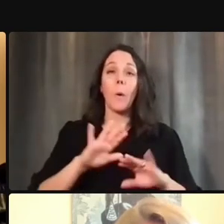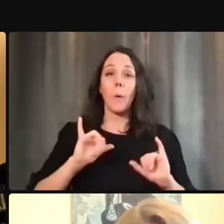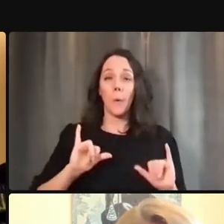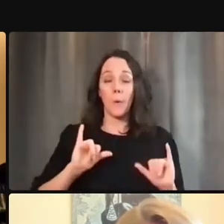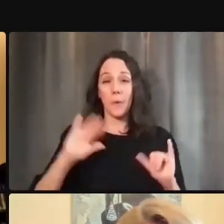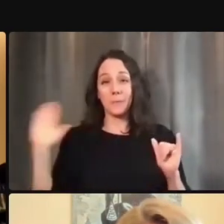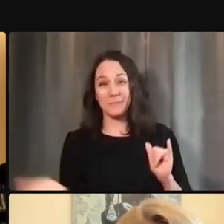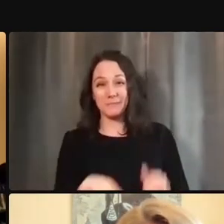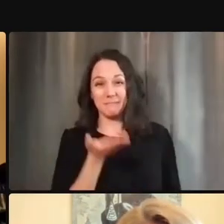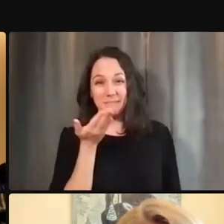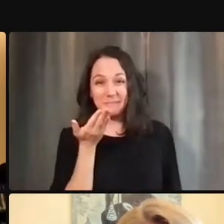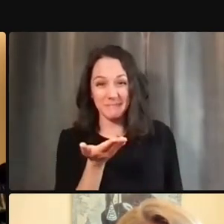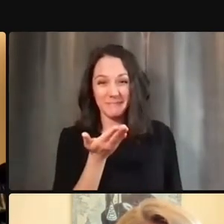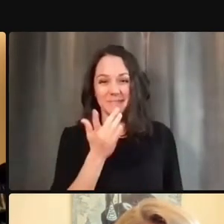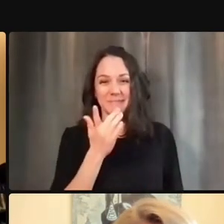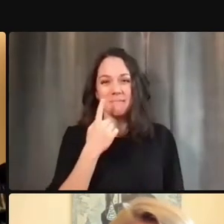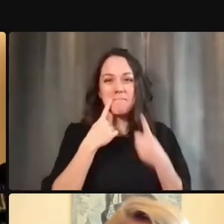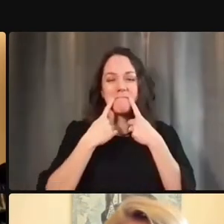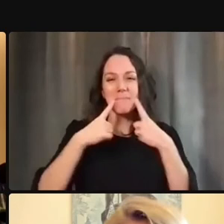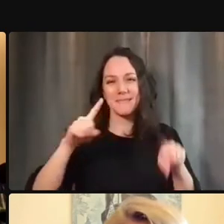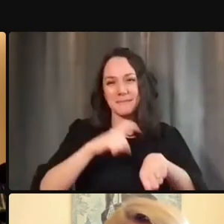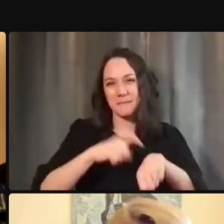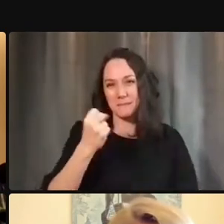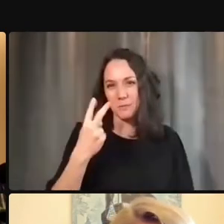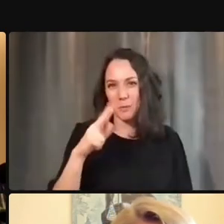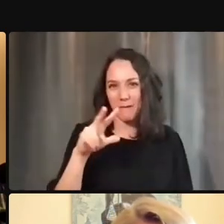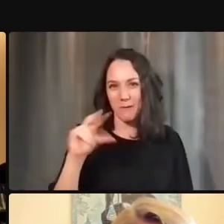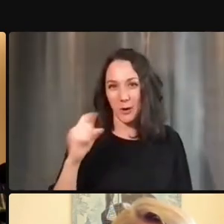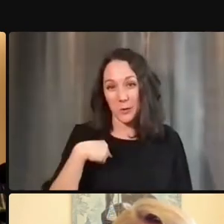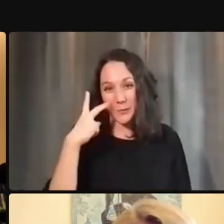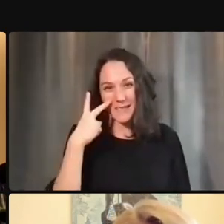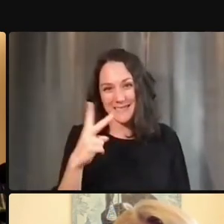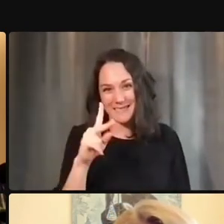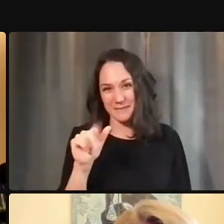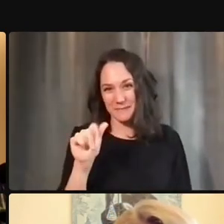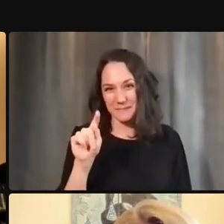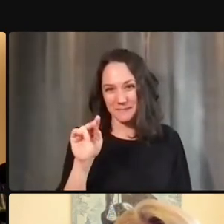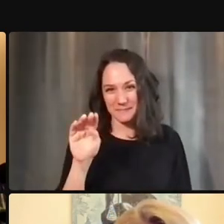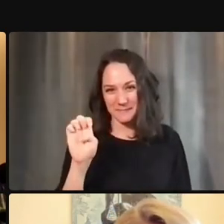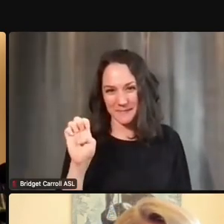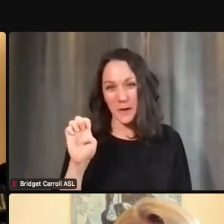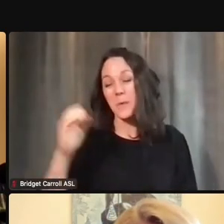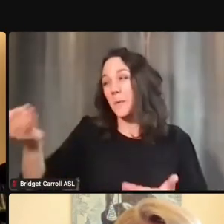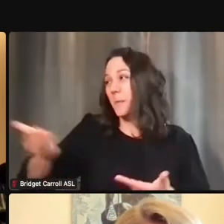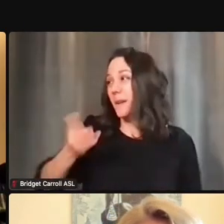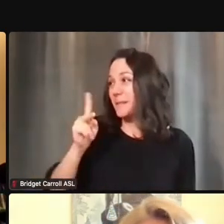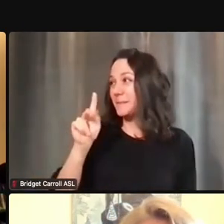Look, we've reached 1230. We see. Katie. Welcome. Katie. Hi.